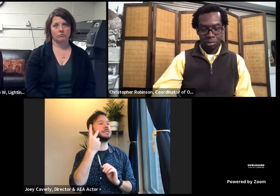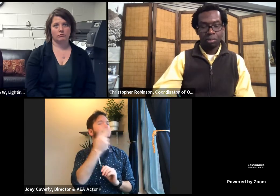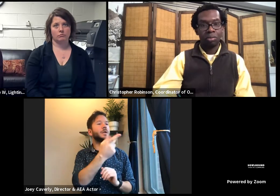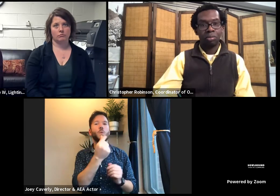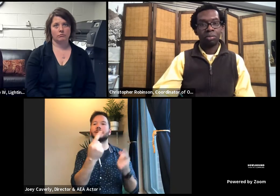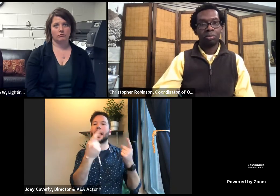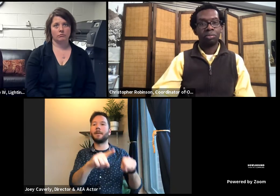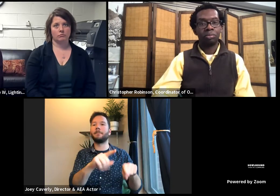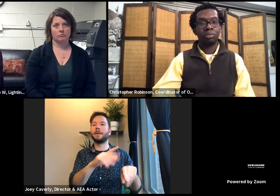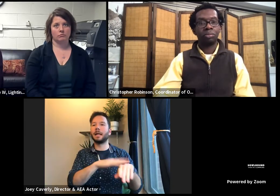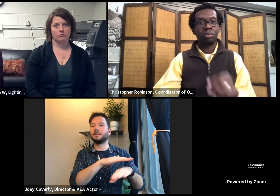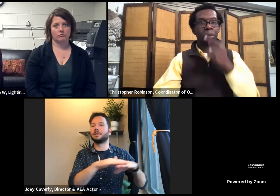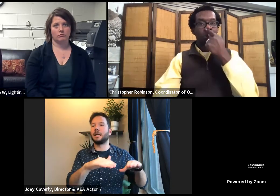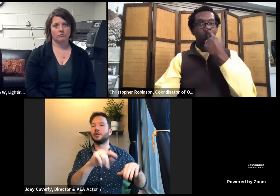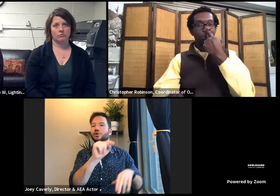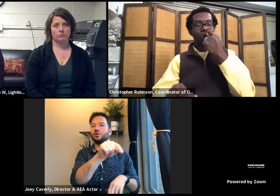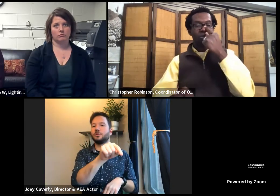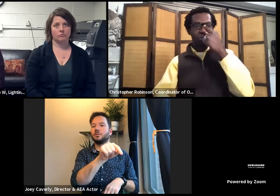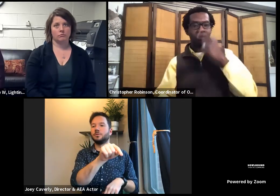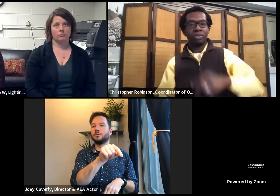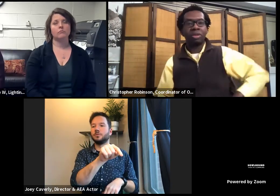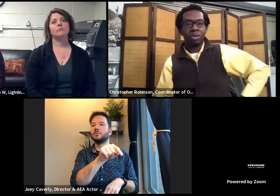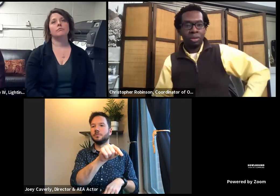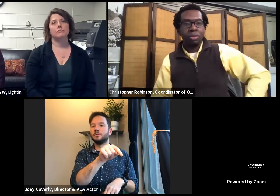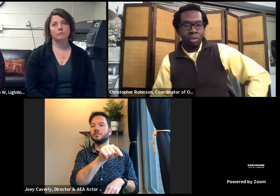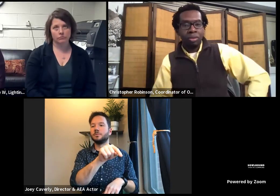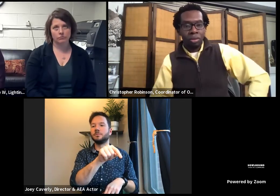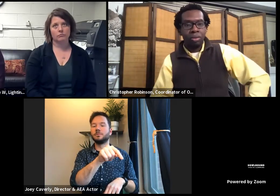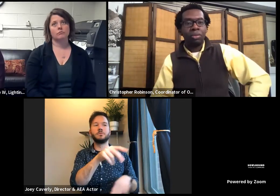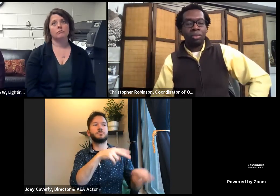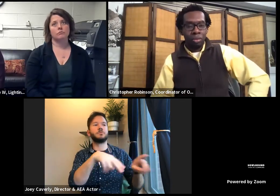as well as a video screen or monitor so you can see what's happening on stage.